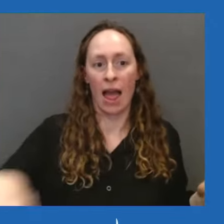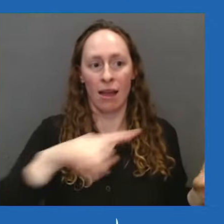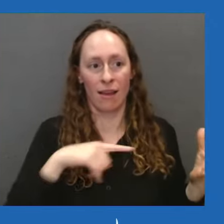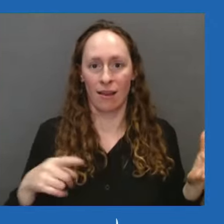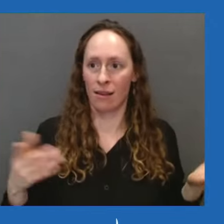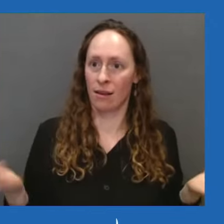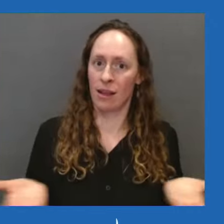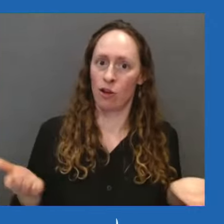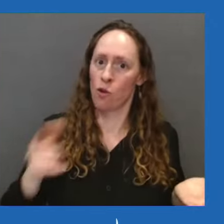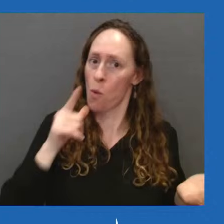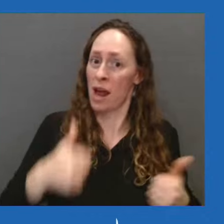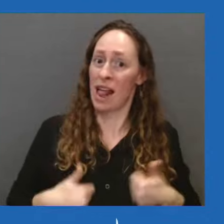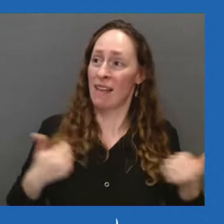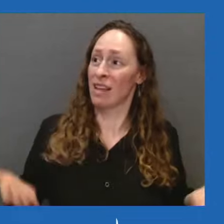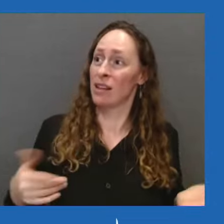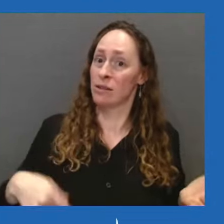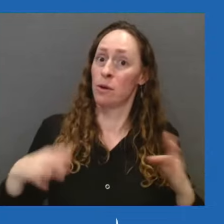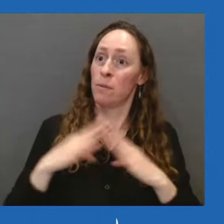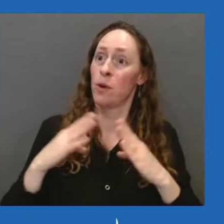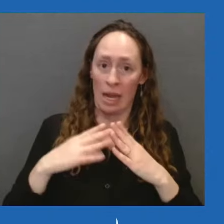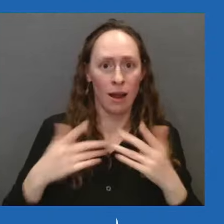this factory and this community have hope again.